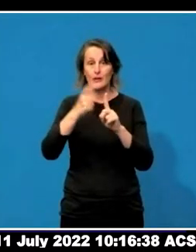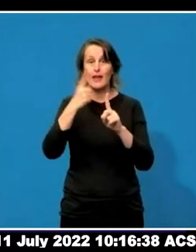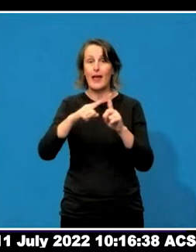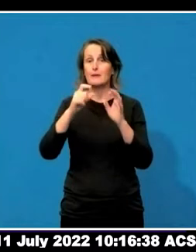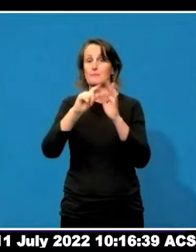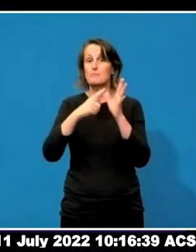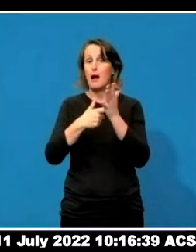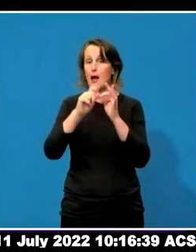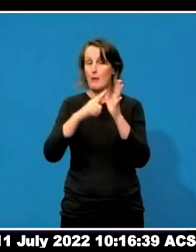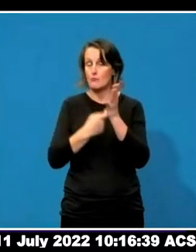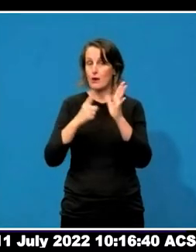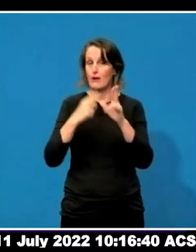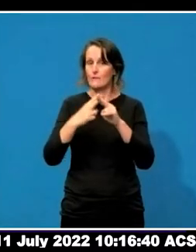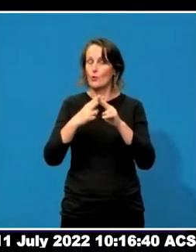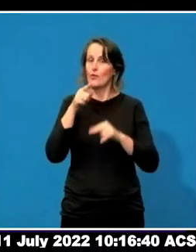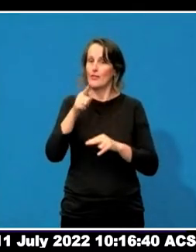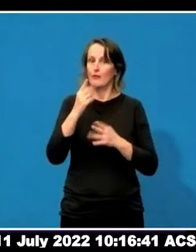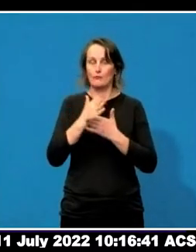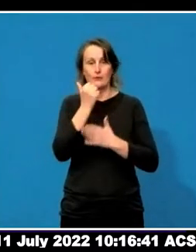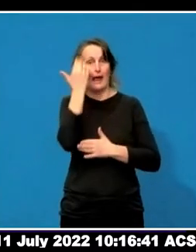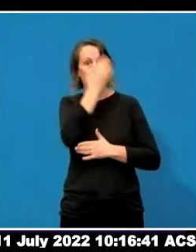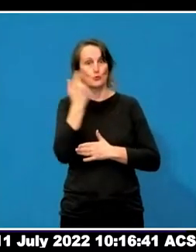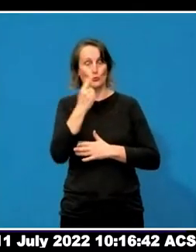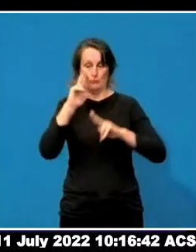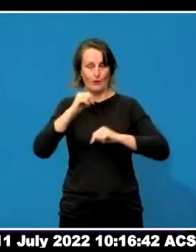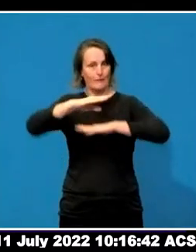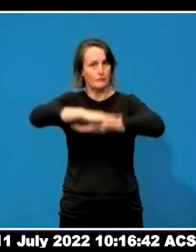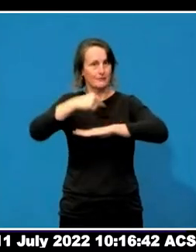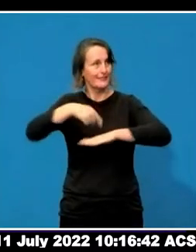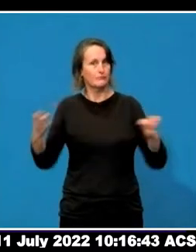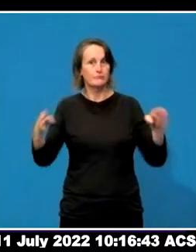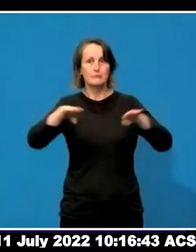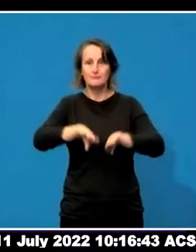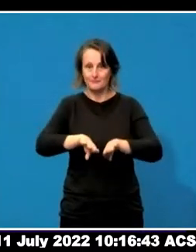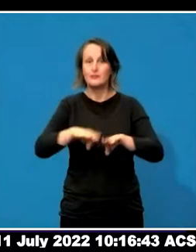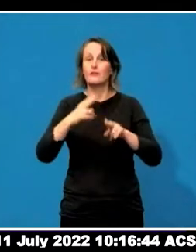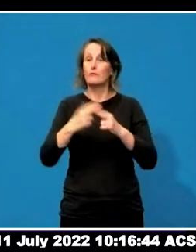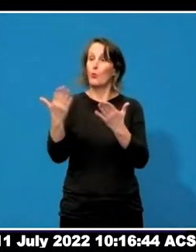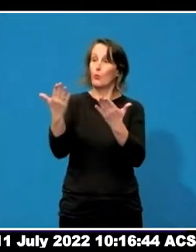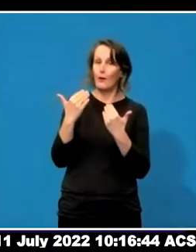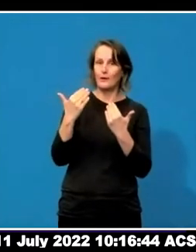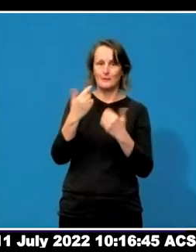the Mparntwe - that's Alice Springs - for welcoming the Royal Commission to country and